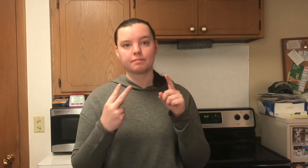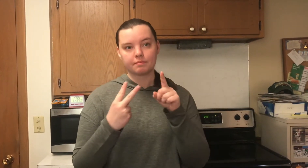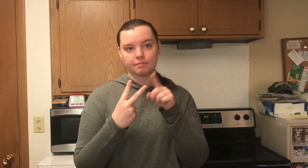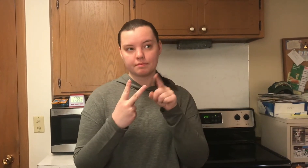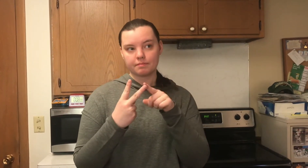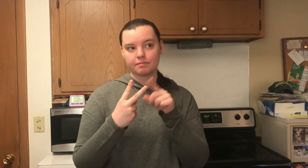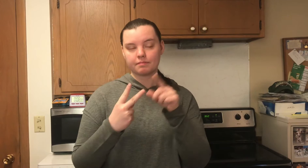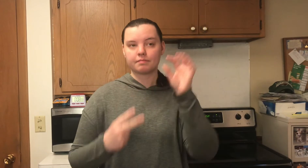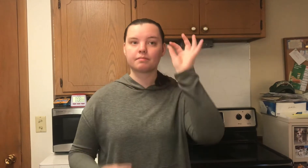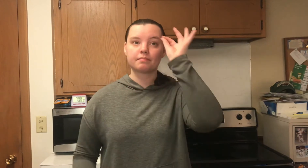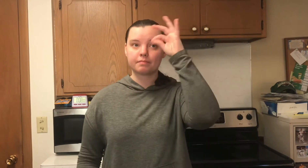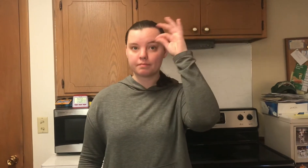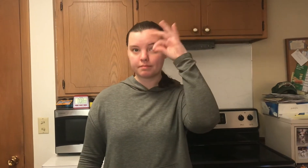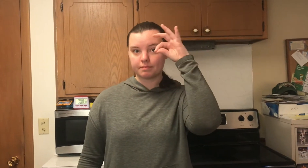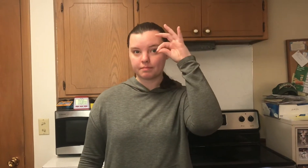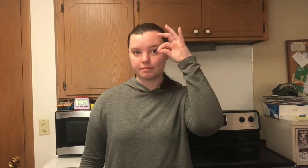and one pineapple.